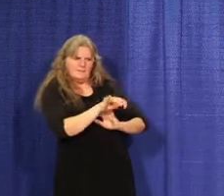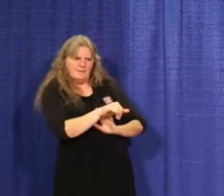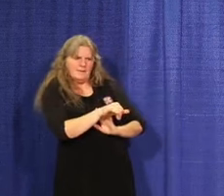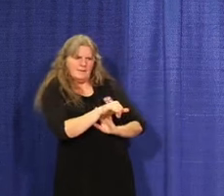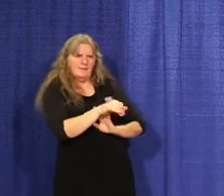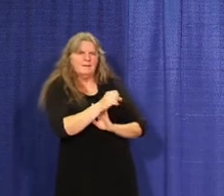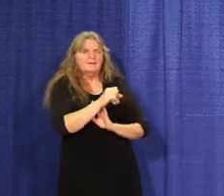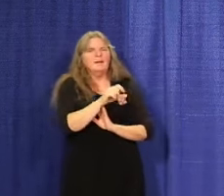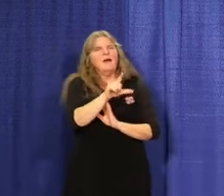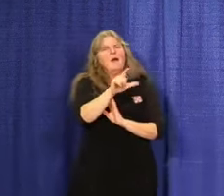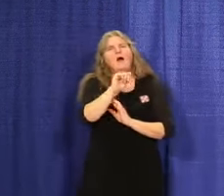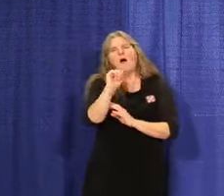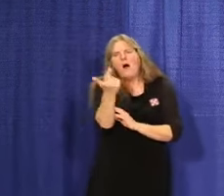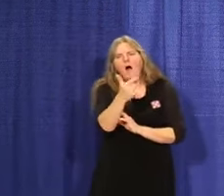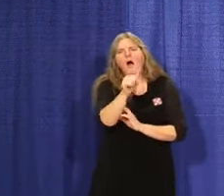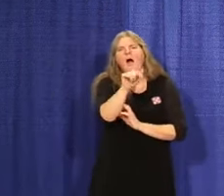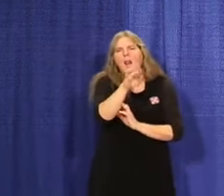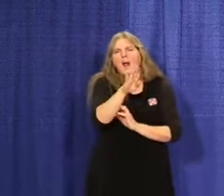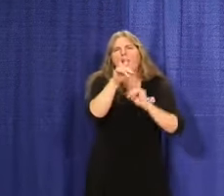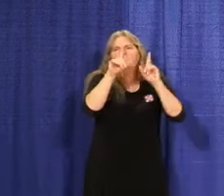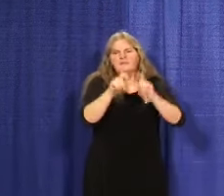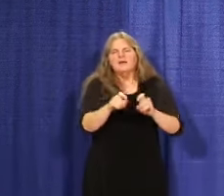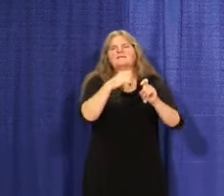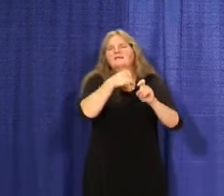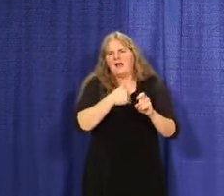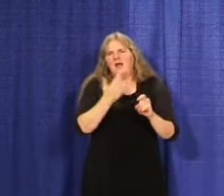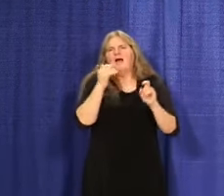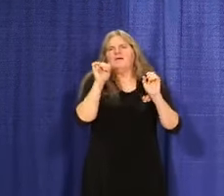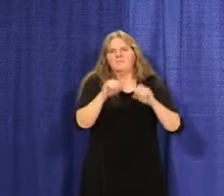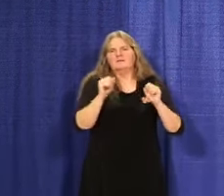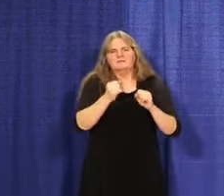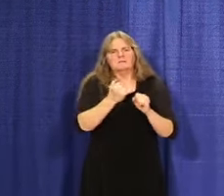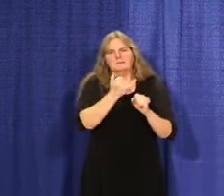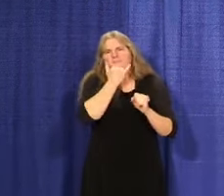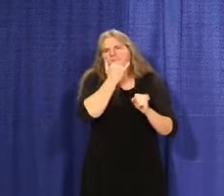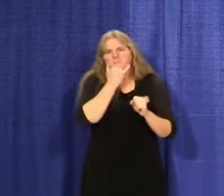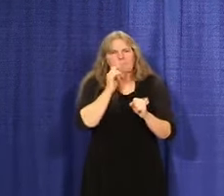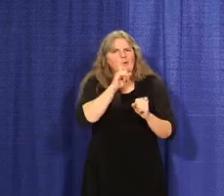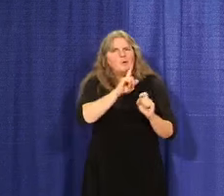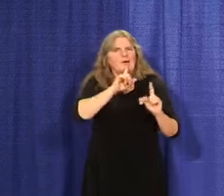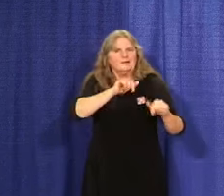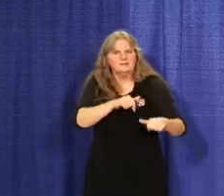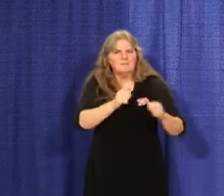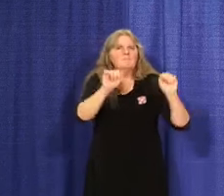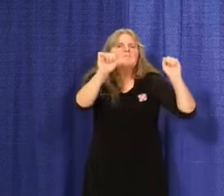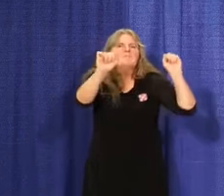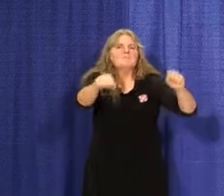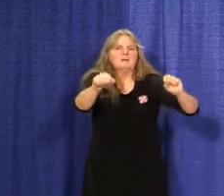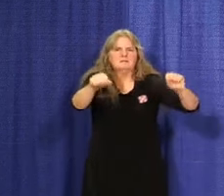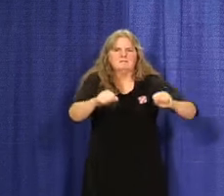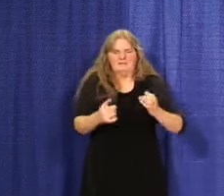limitations, with false negatives and positives possible for any technology. The majority of times, if the